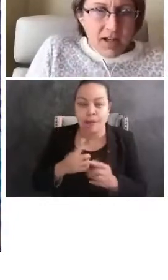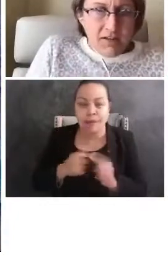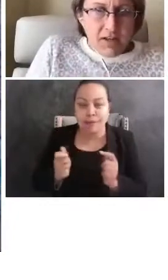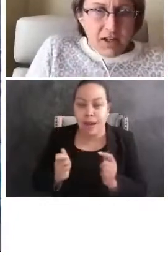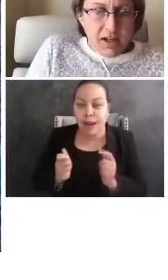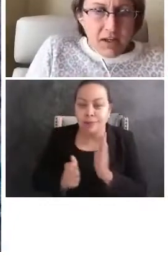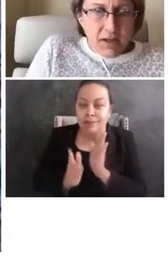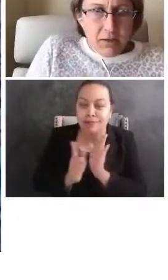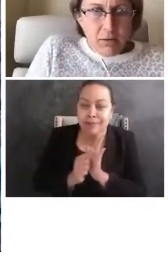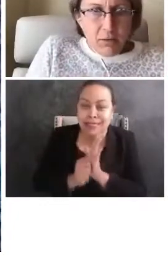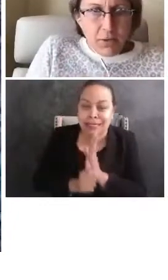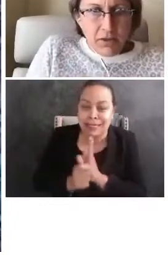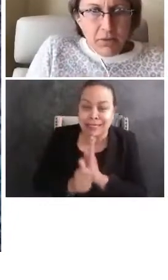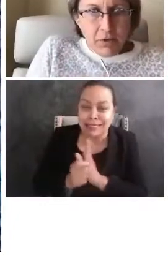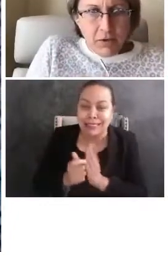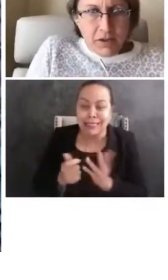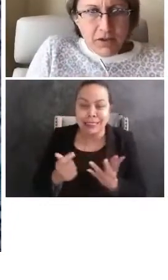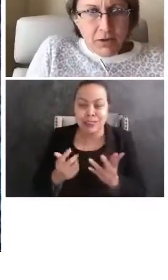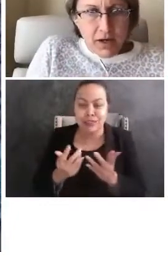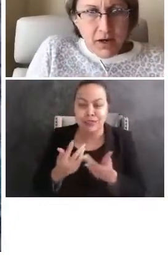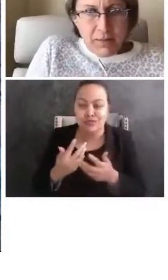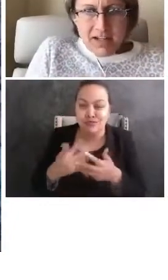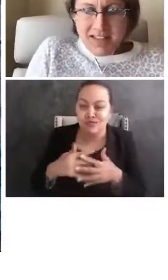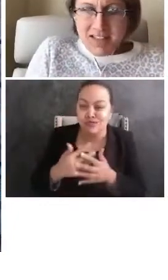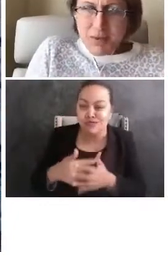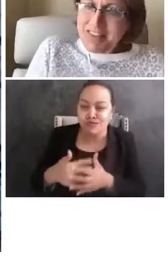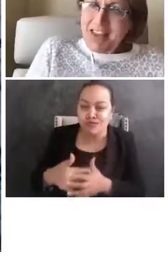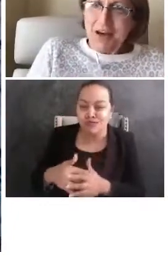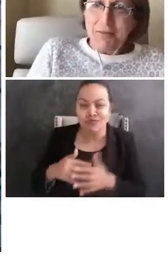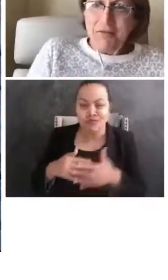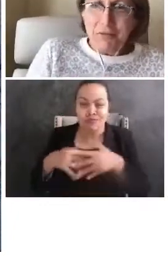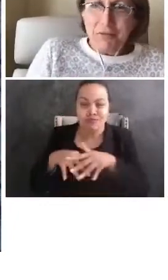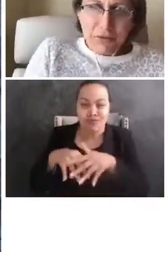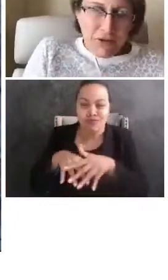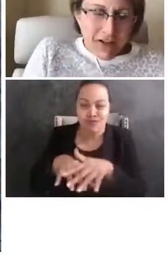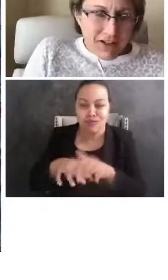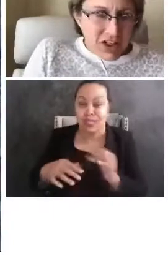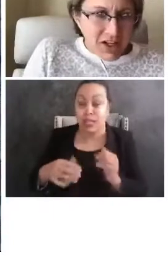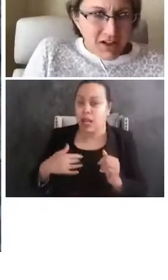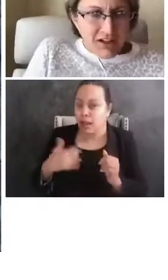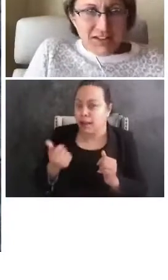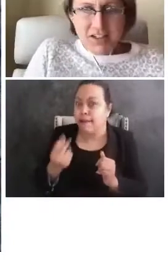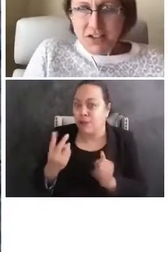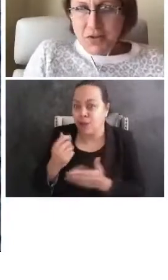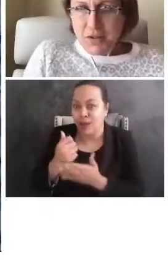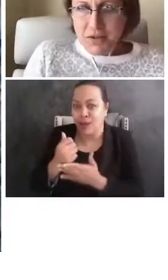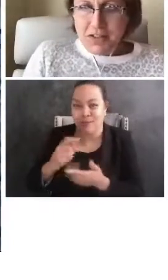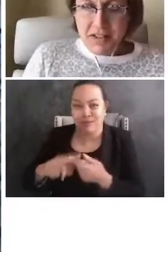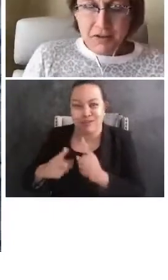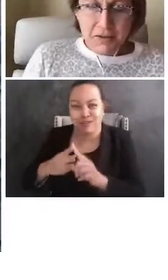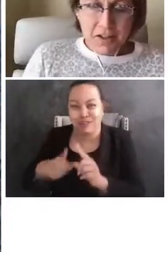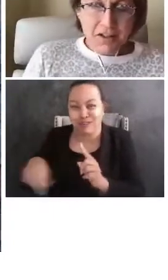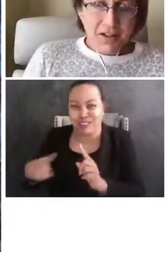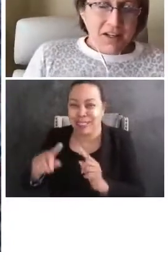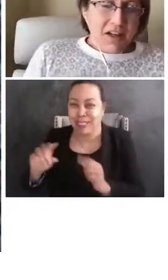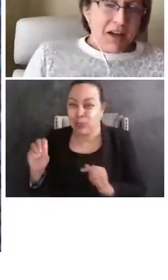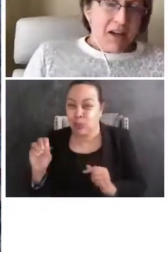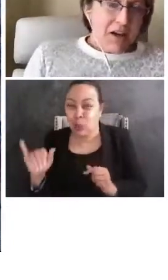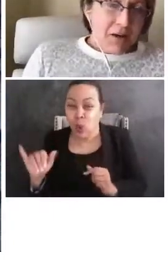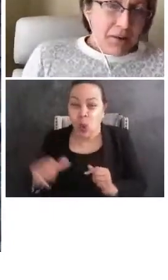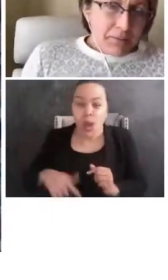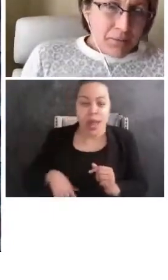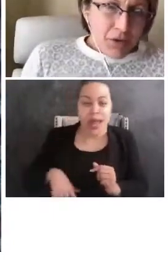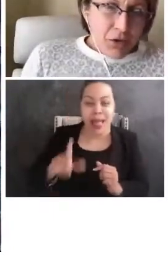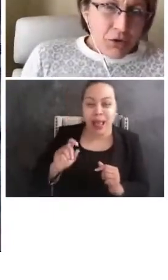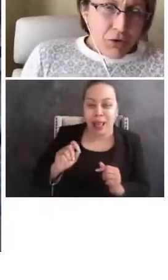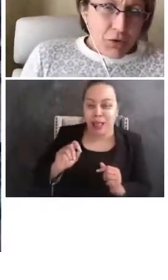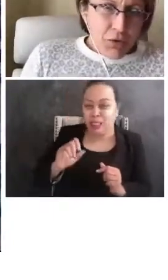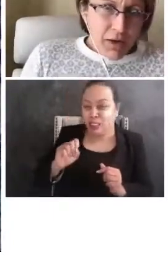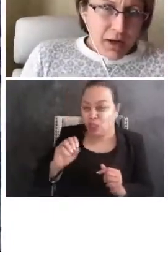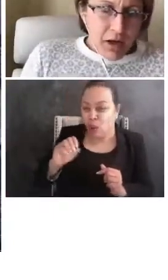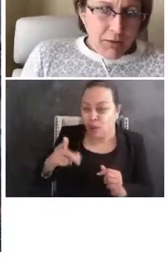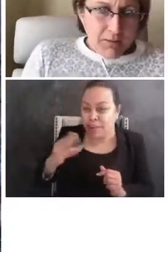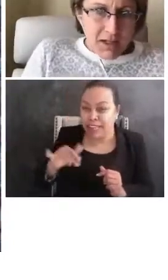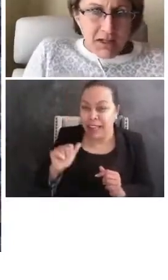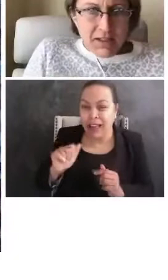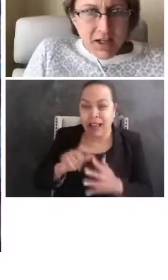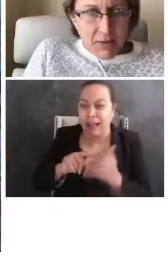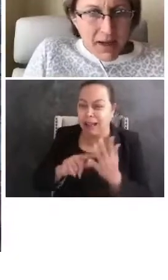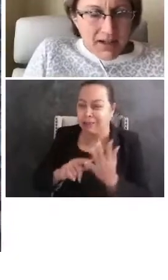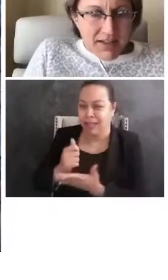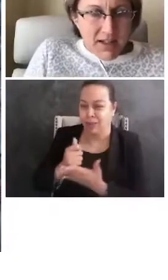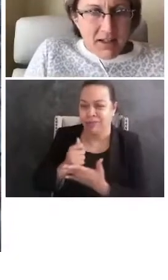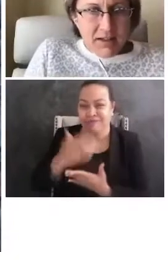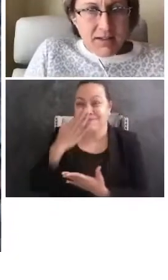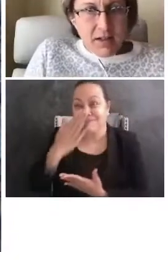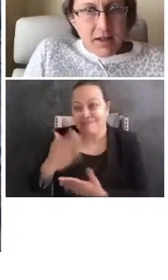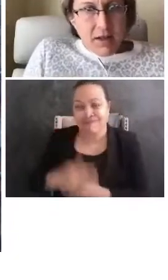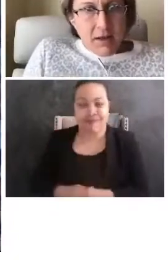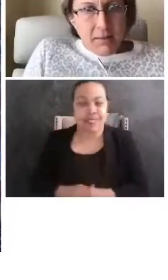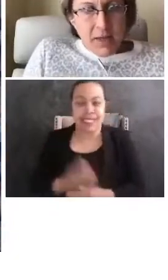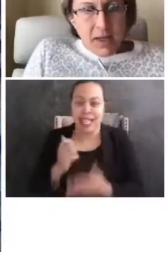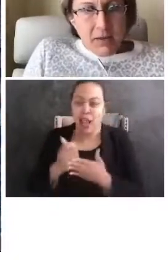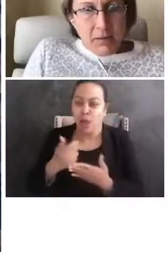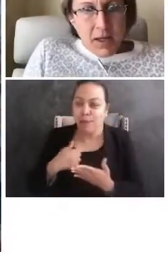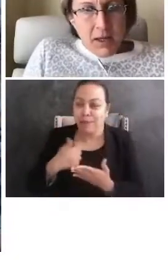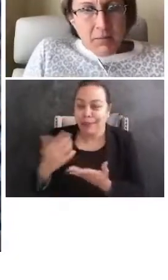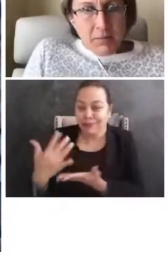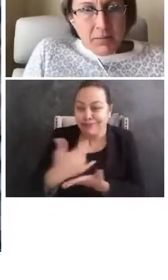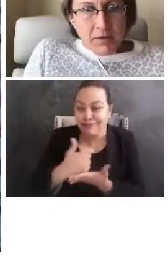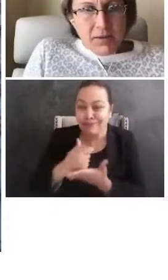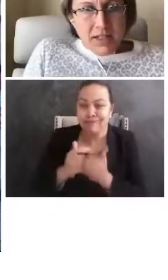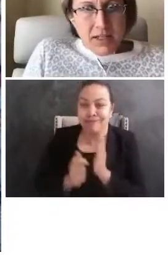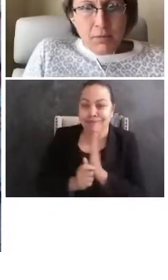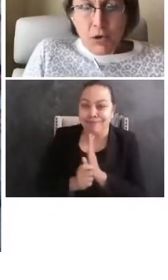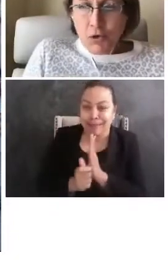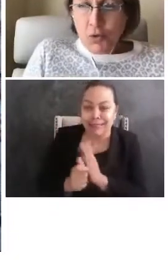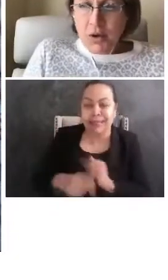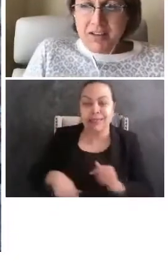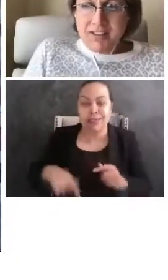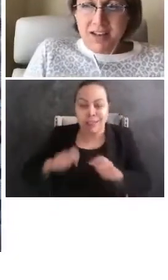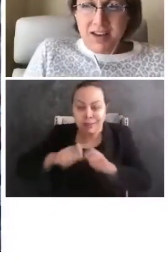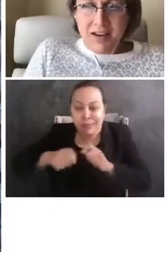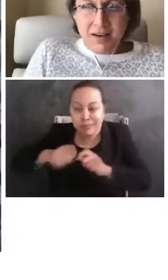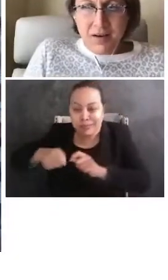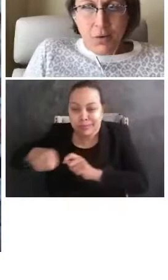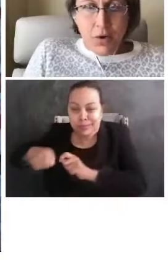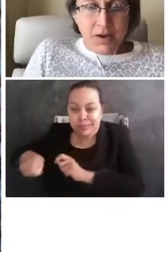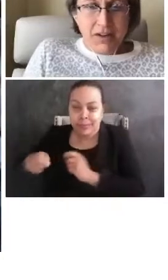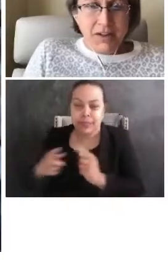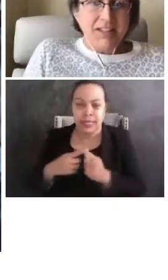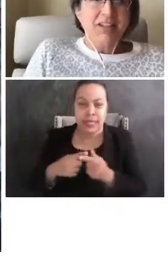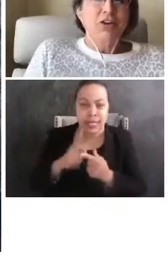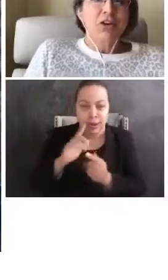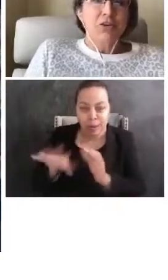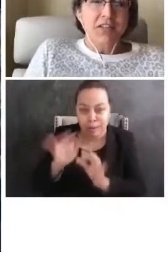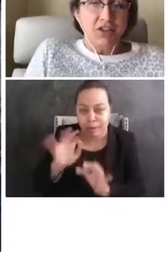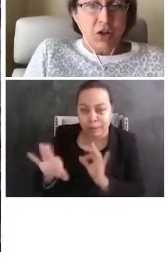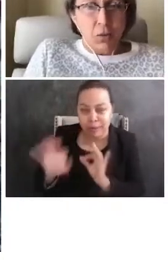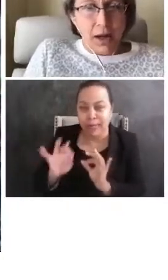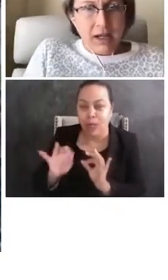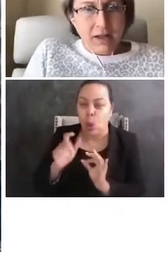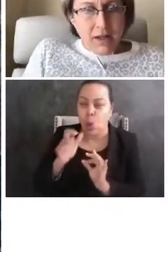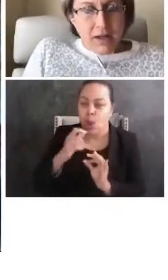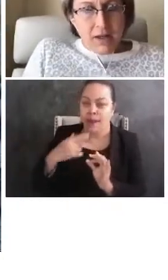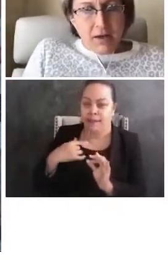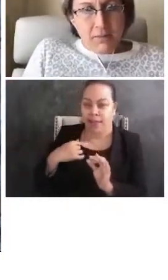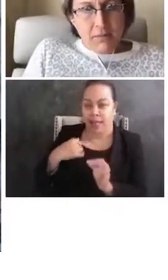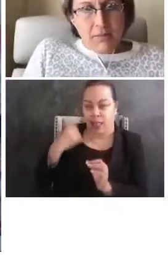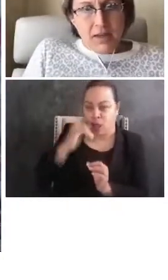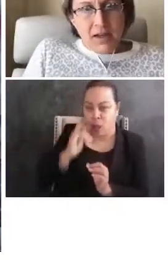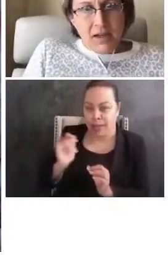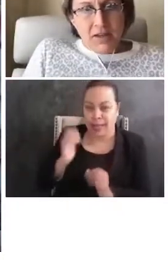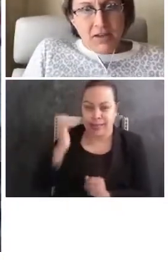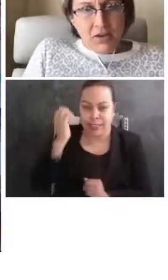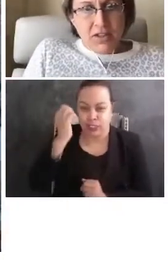I had a few friends who helped me tear magazines and deem who was considered Eurocentric white.